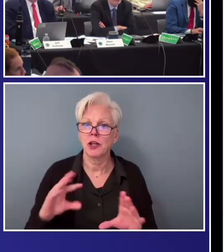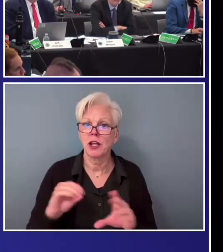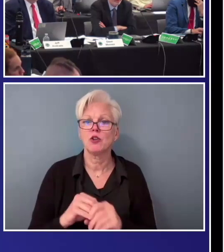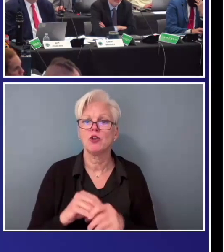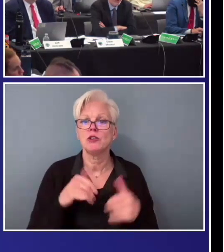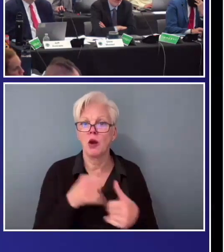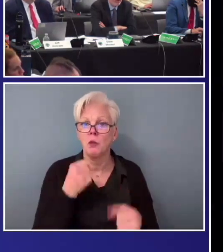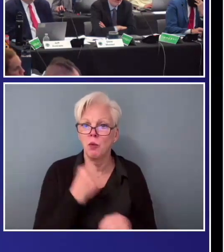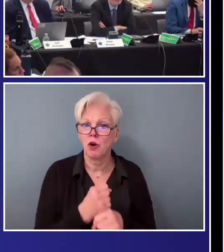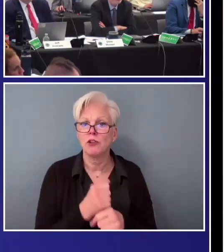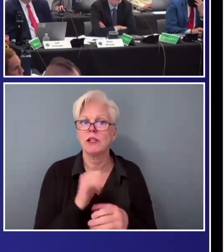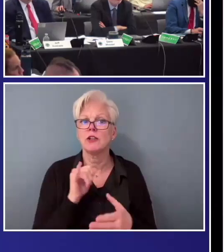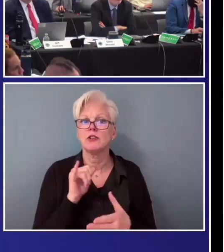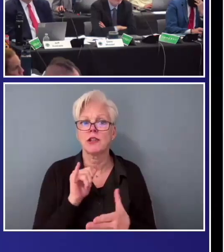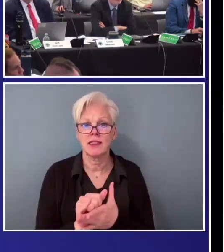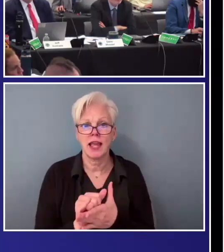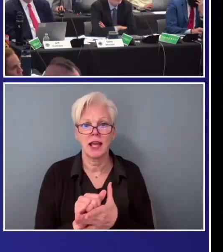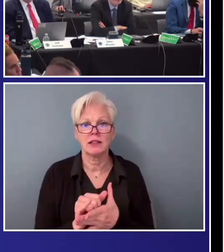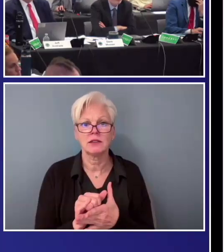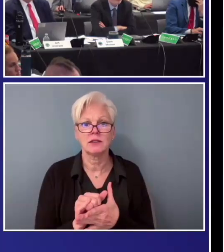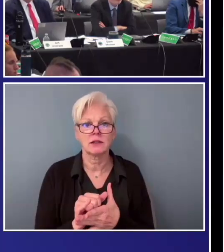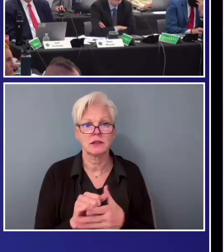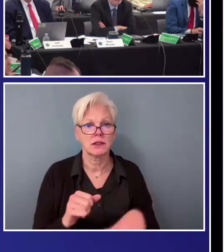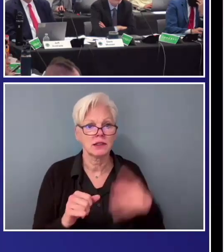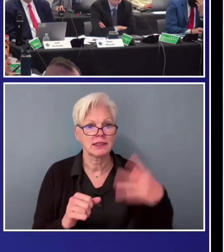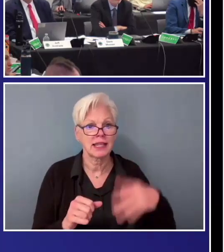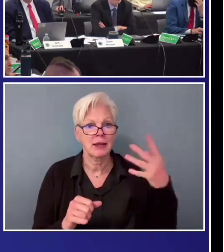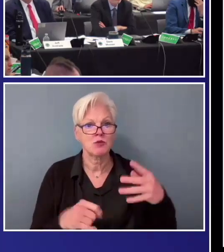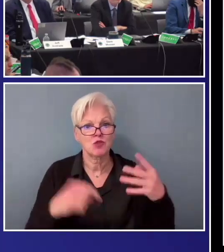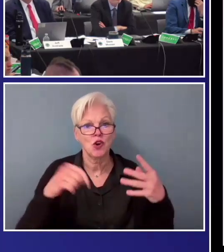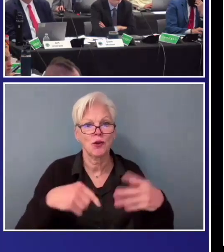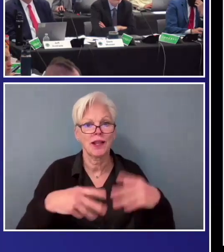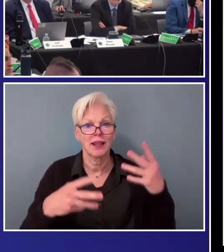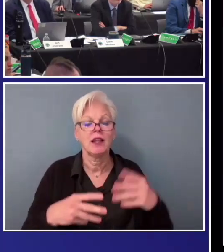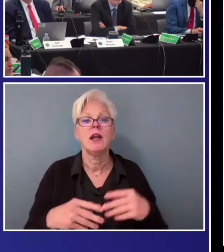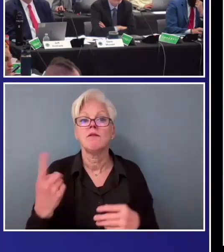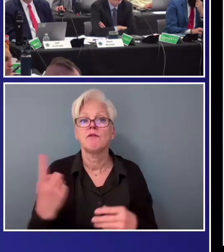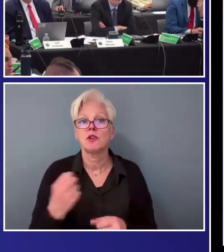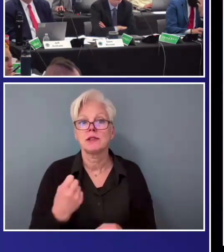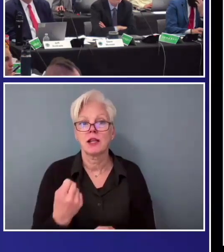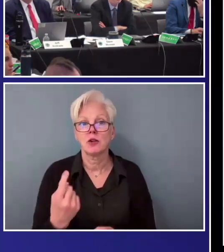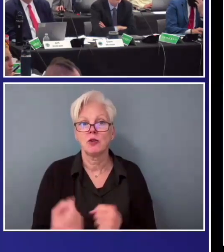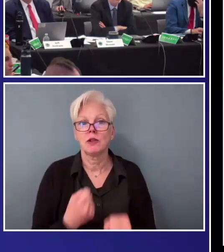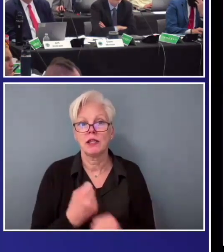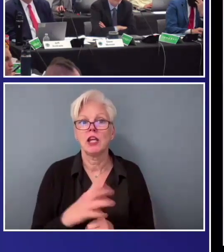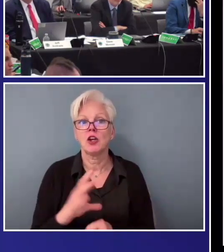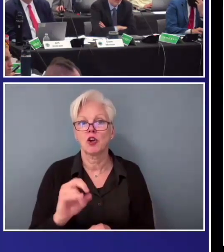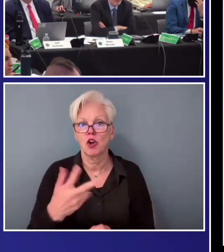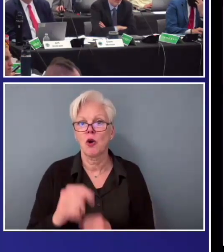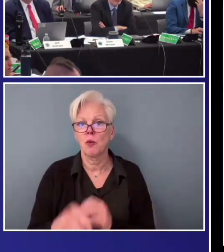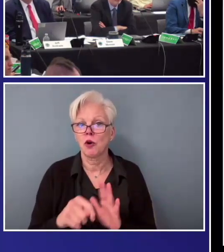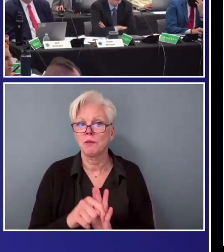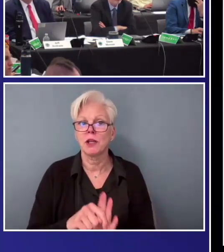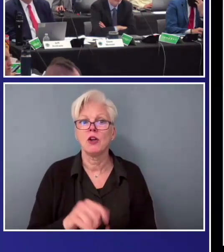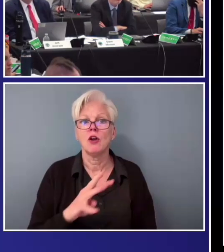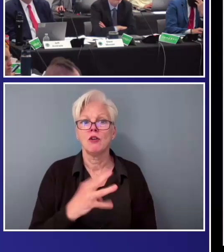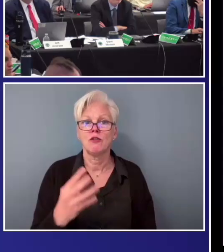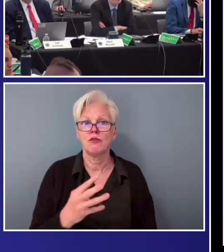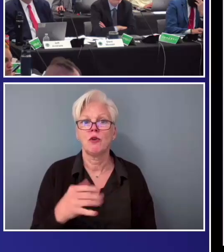years that are. So let's just keep scrolling down. For the single-year cohort period, the fourth award year is prior to the year